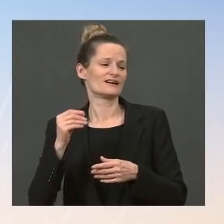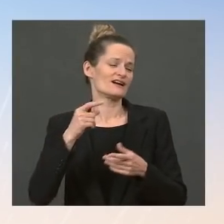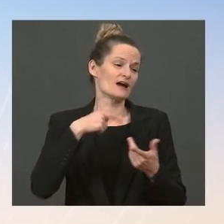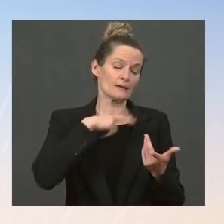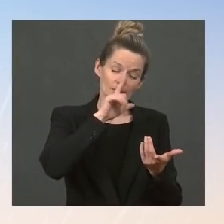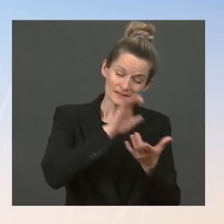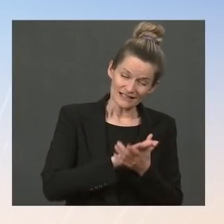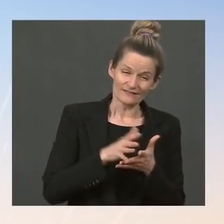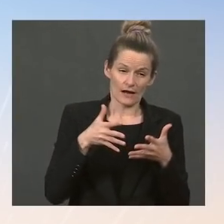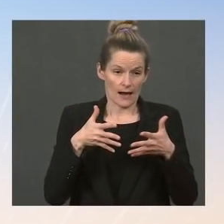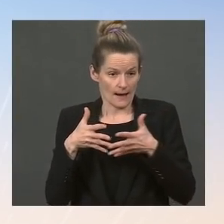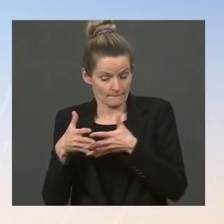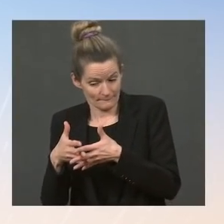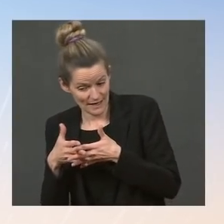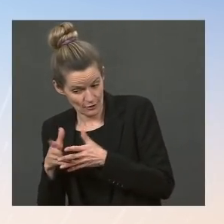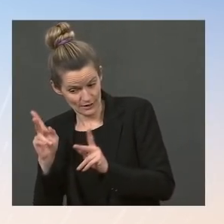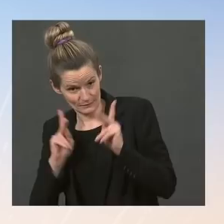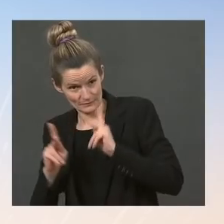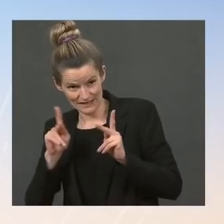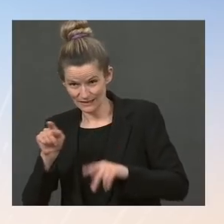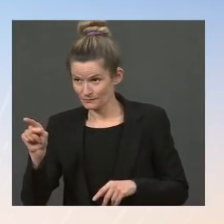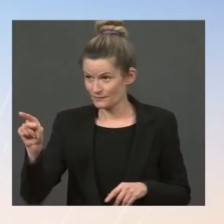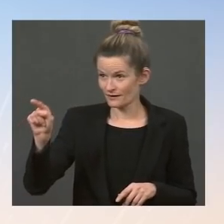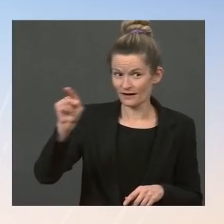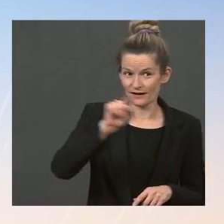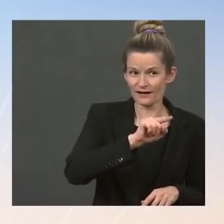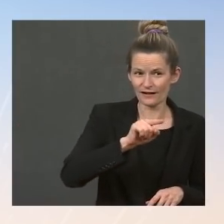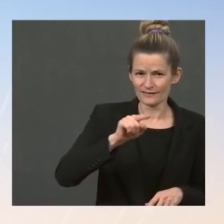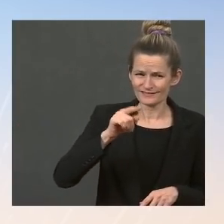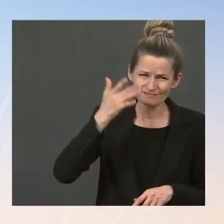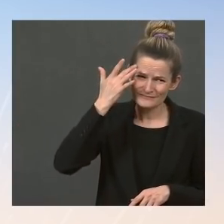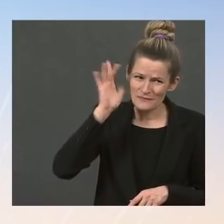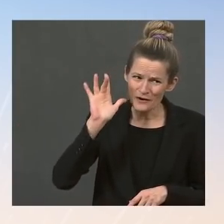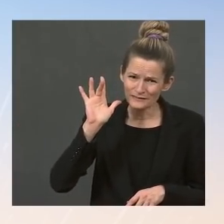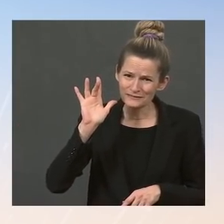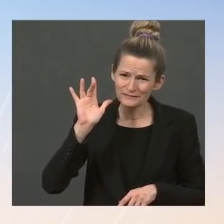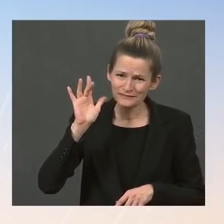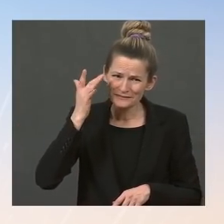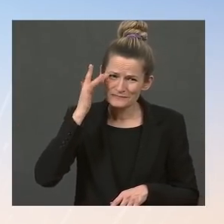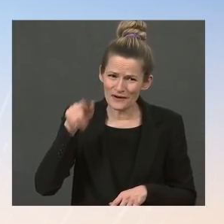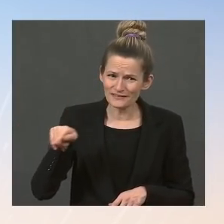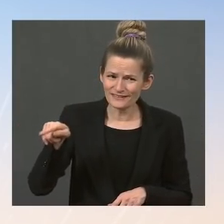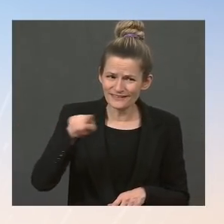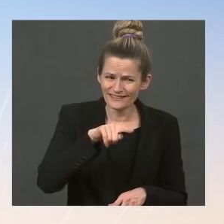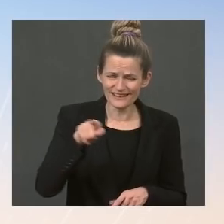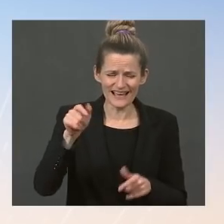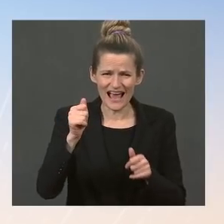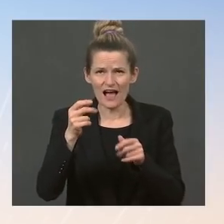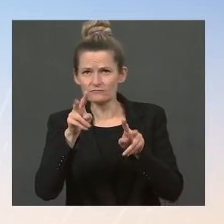that boosters might be something -- that go through a process -- that are recommended. And they might be something that you should plan for,